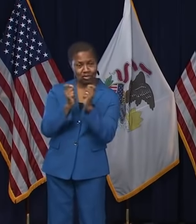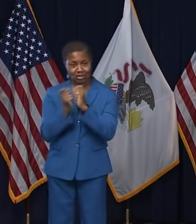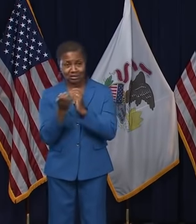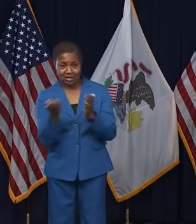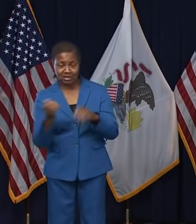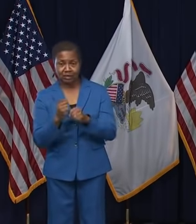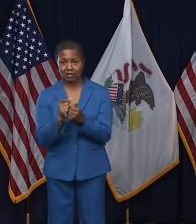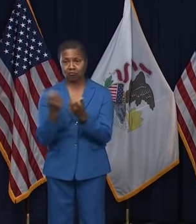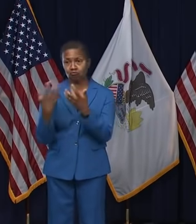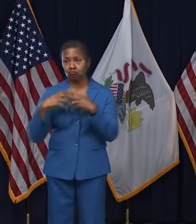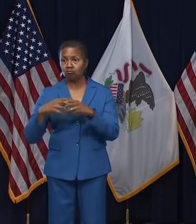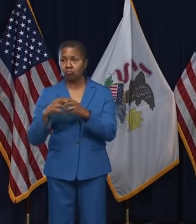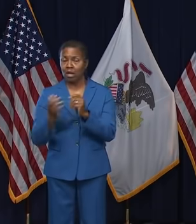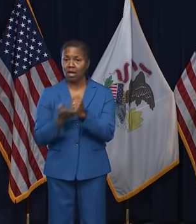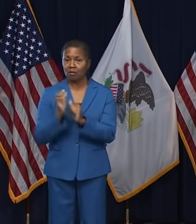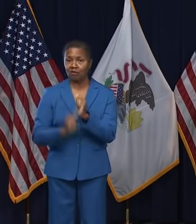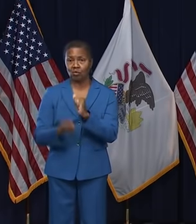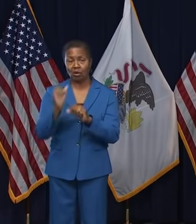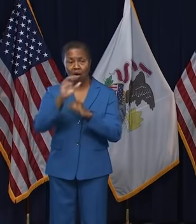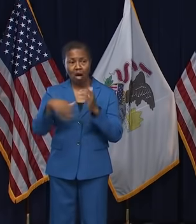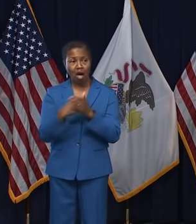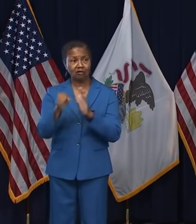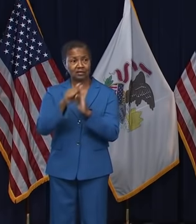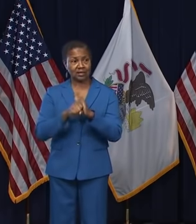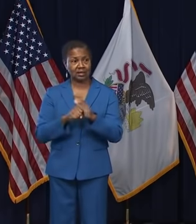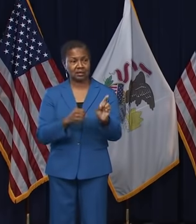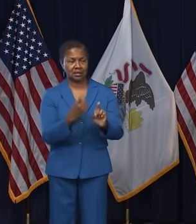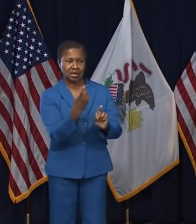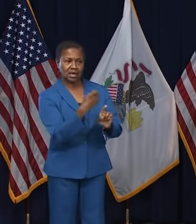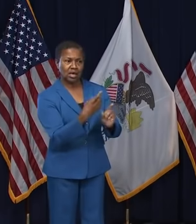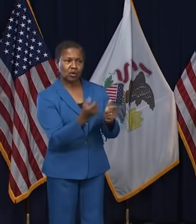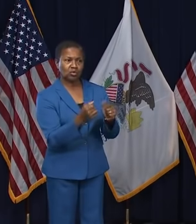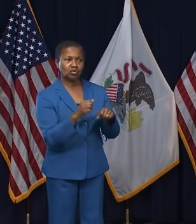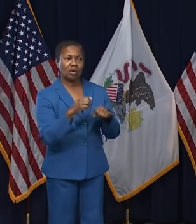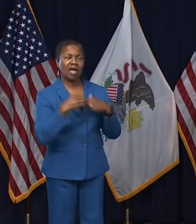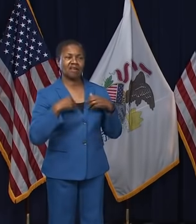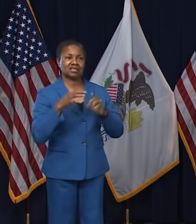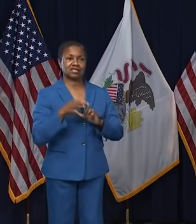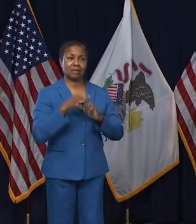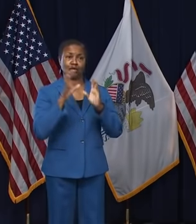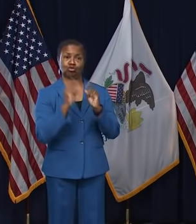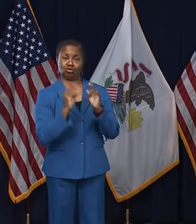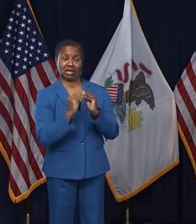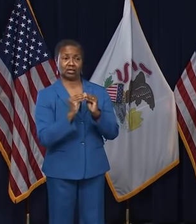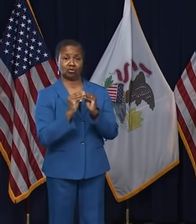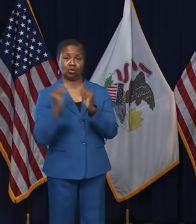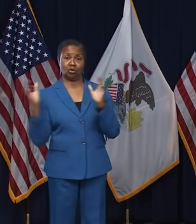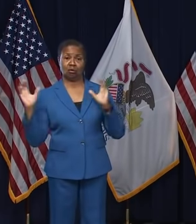to listen to try to- adjust